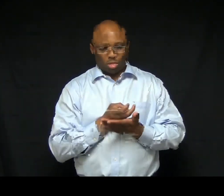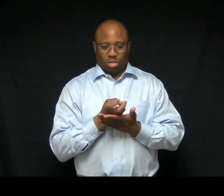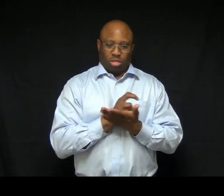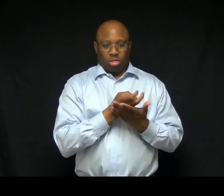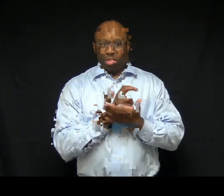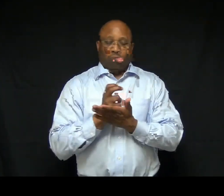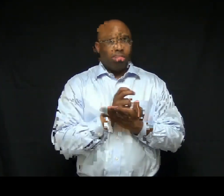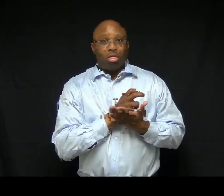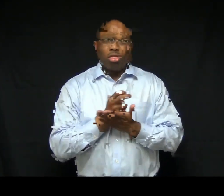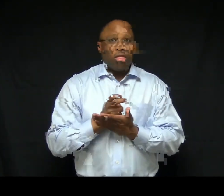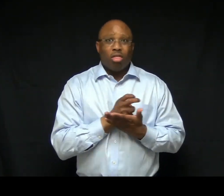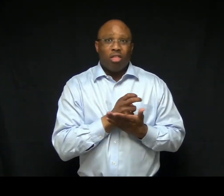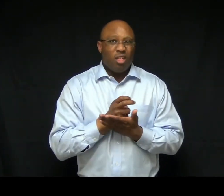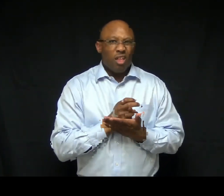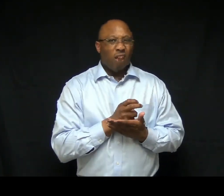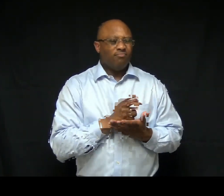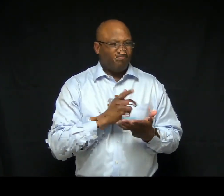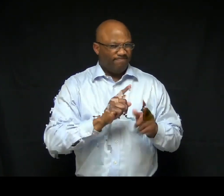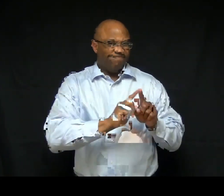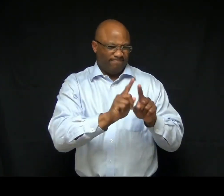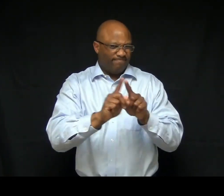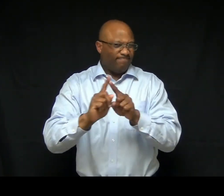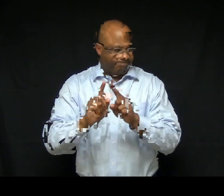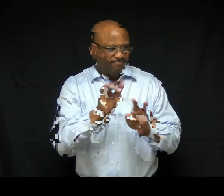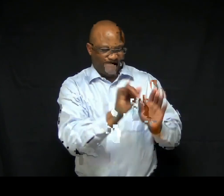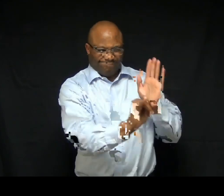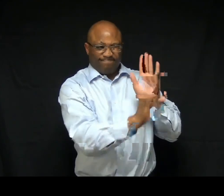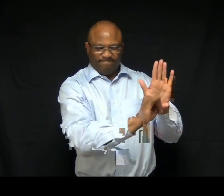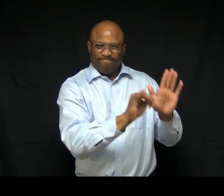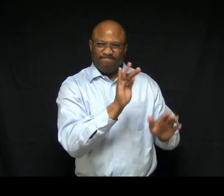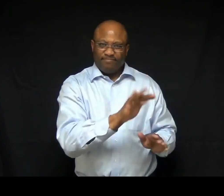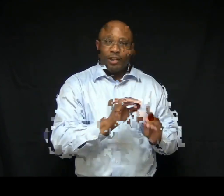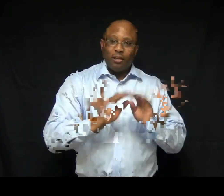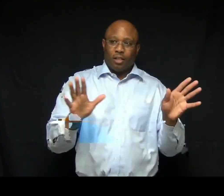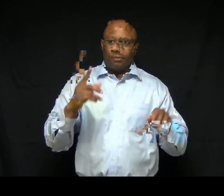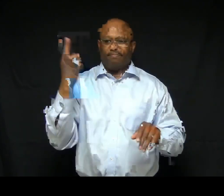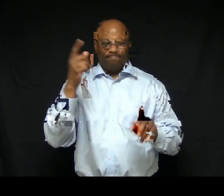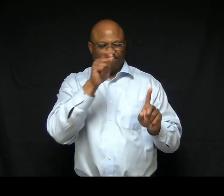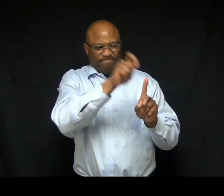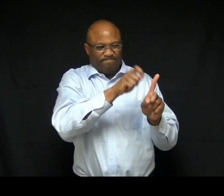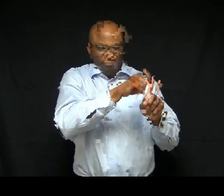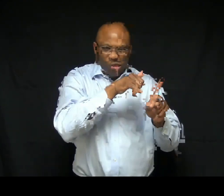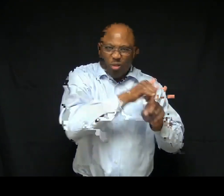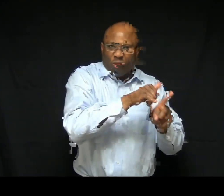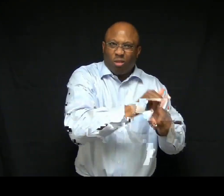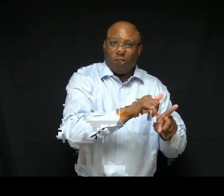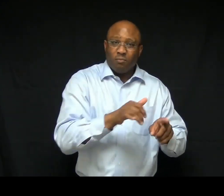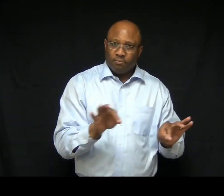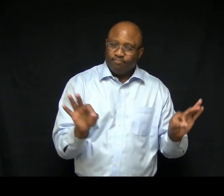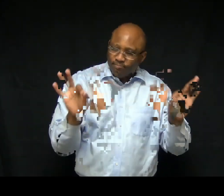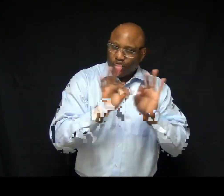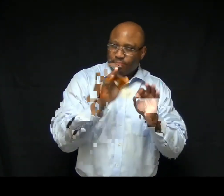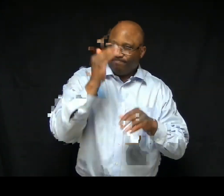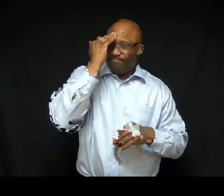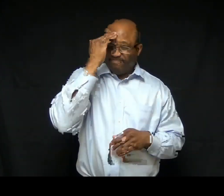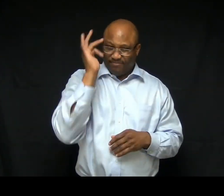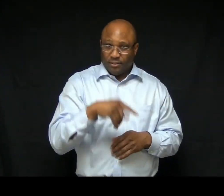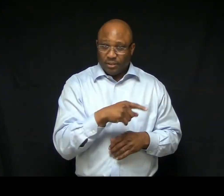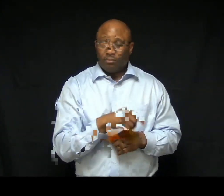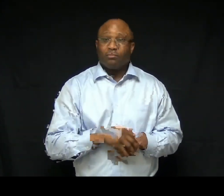such as headaches, stomach pain, poor appetite, sleep problems,